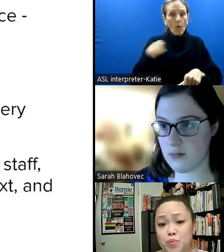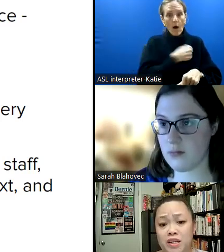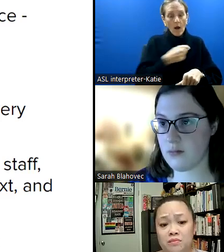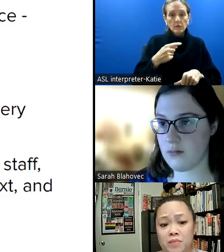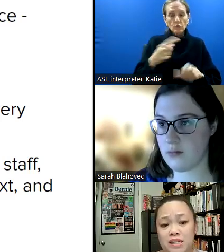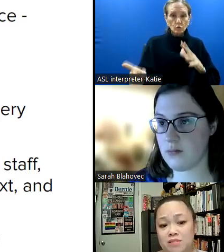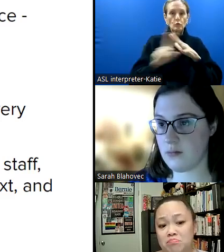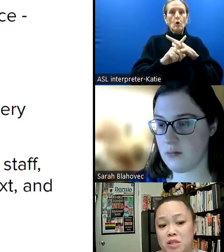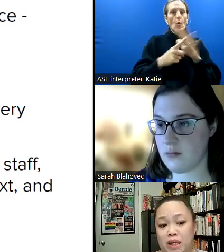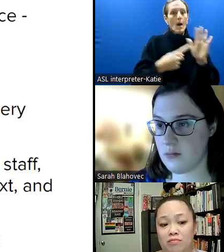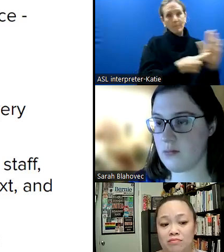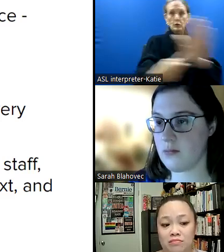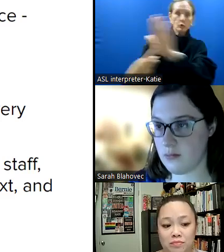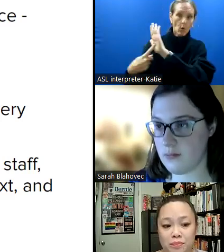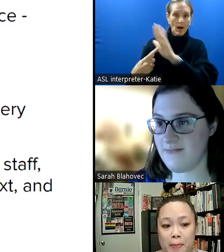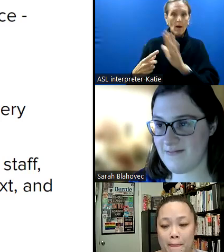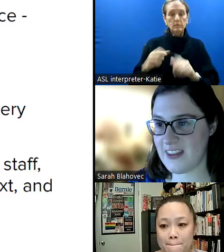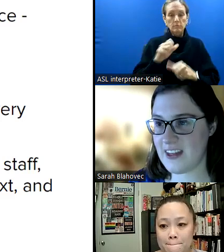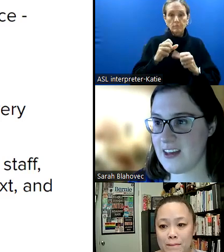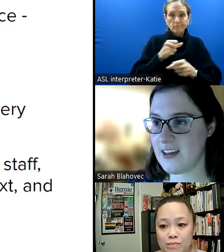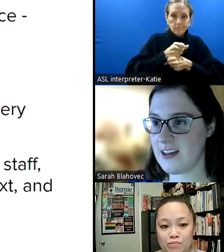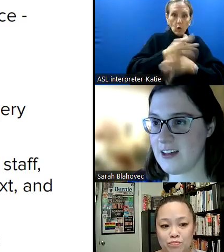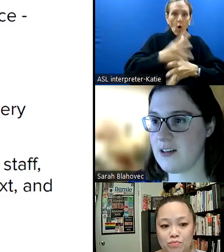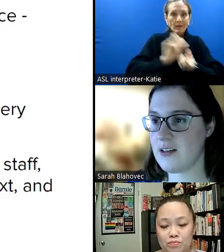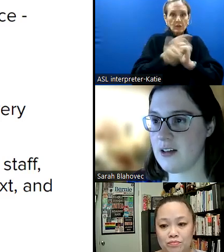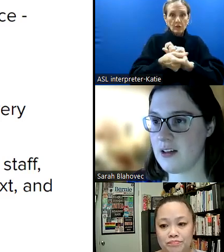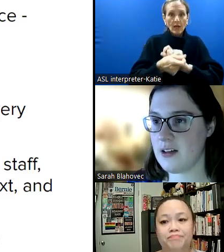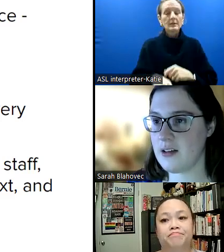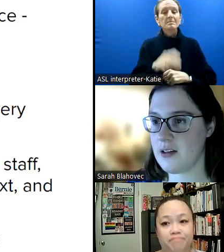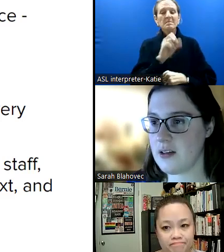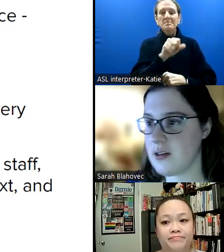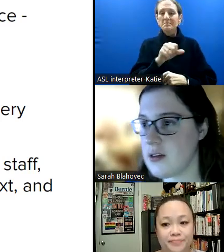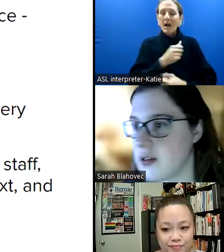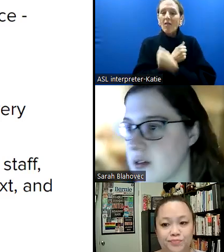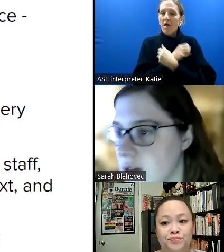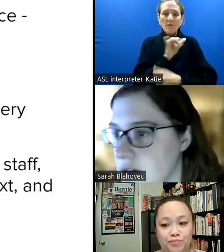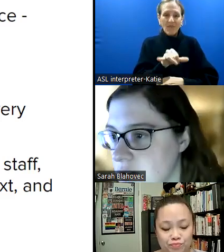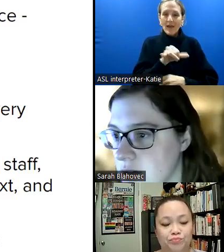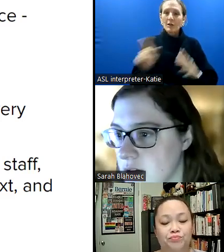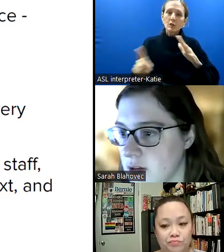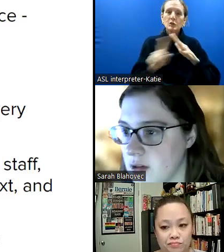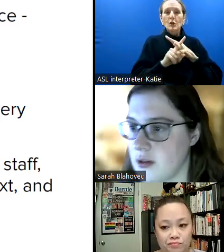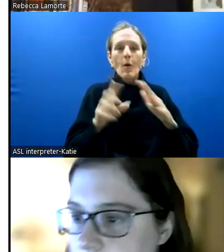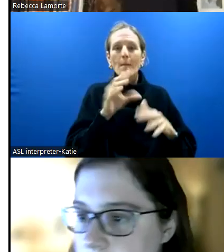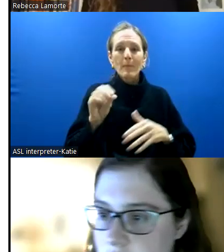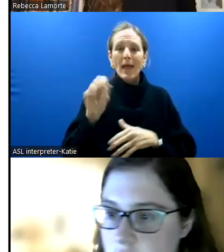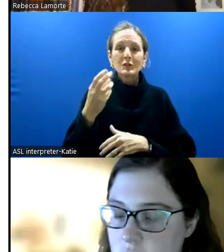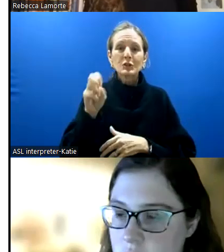is what it means to me. I love that. Show up and show out. I enter my space every space as the disabled woman I am,